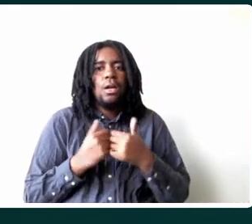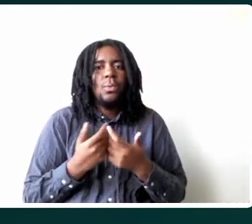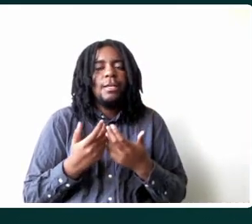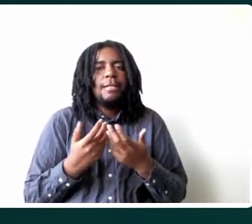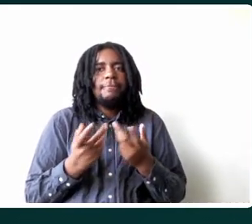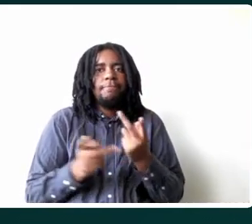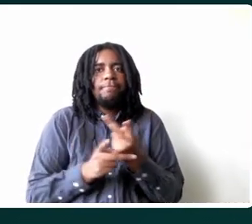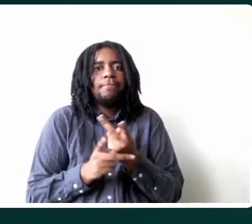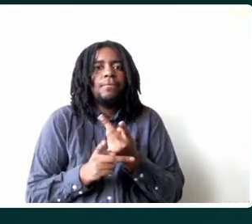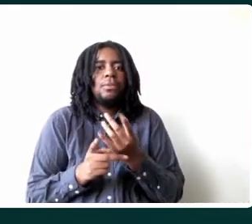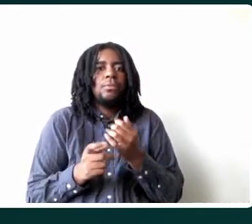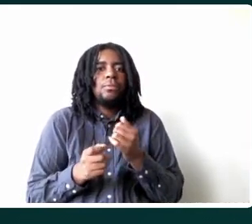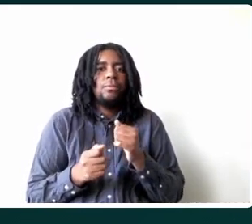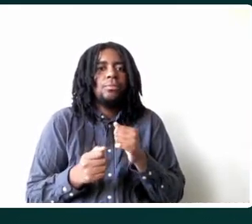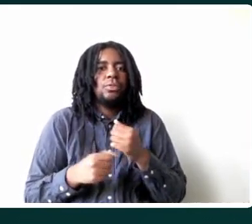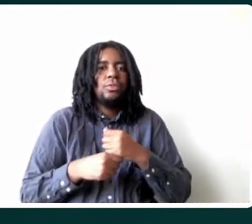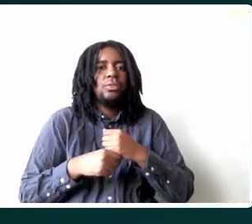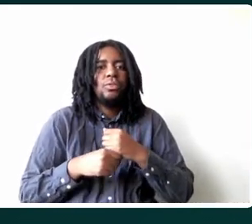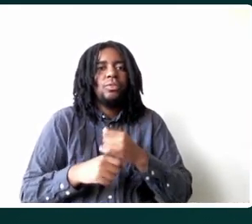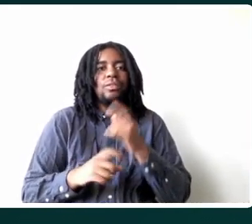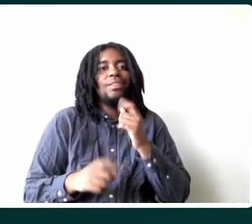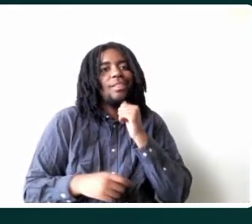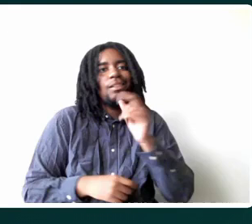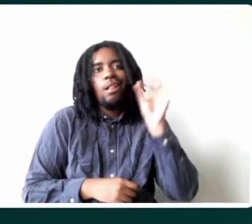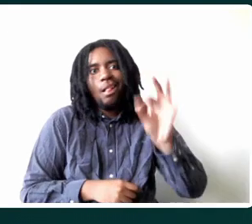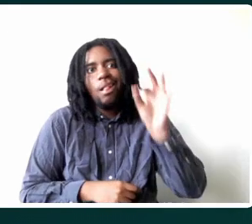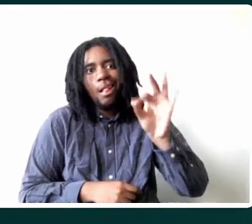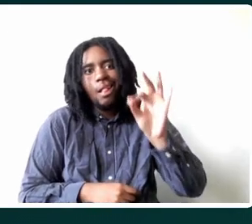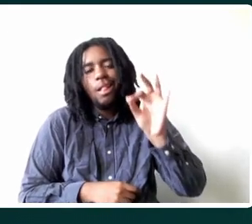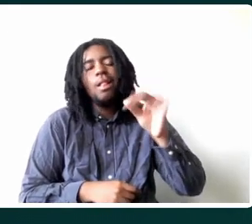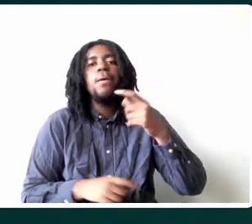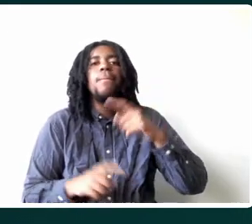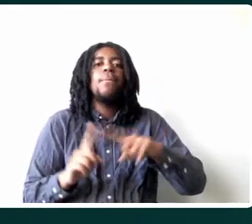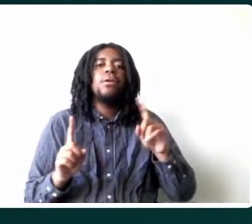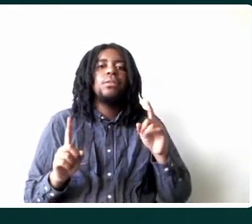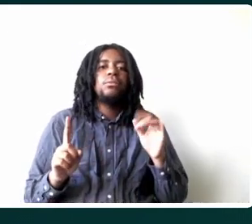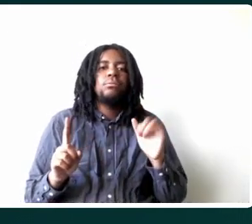that does not proselytize to anyone? But that gives them the space to simply think about the